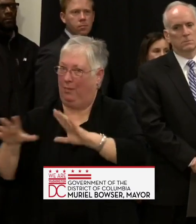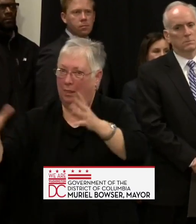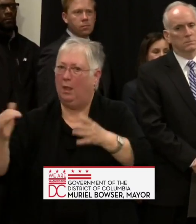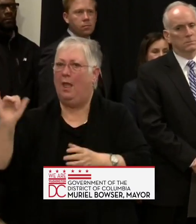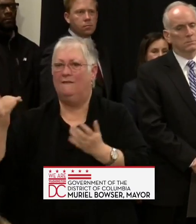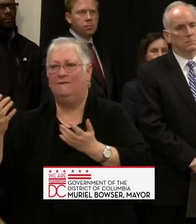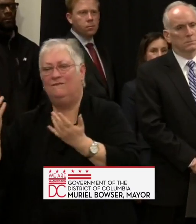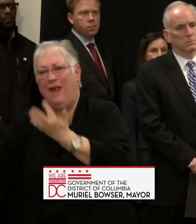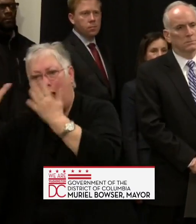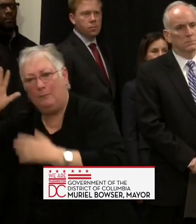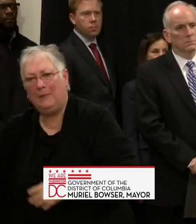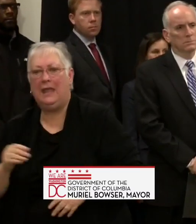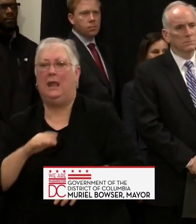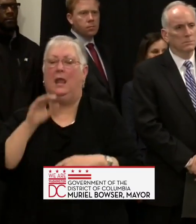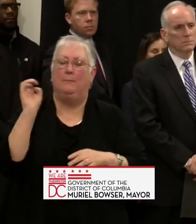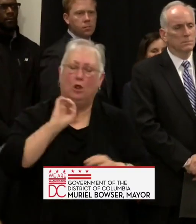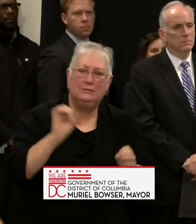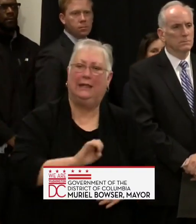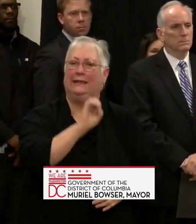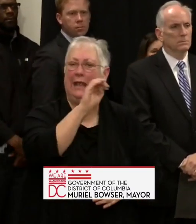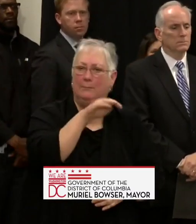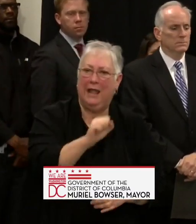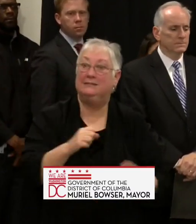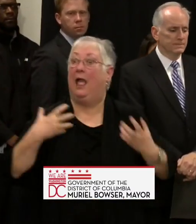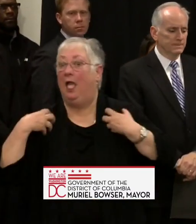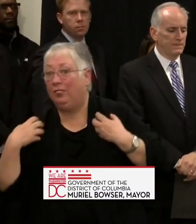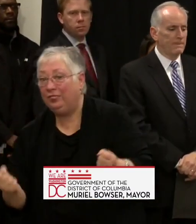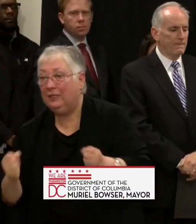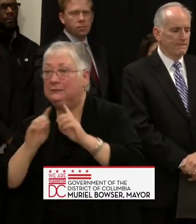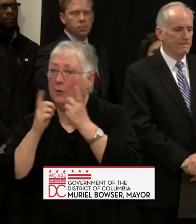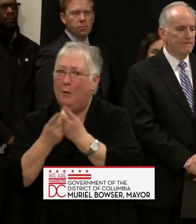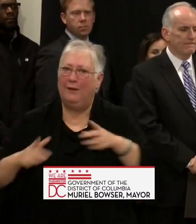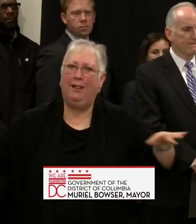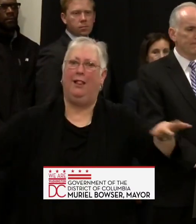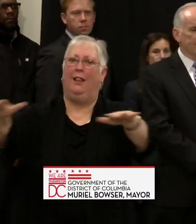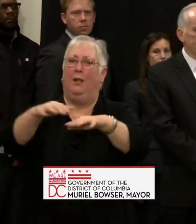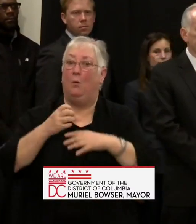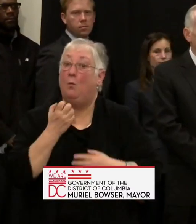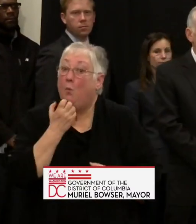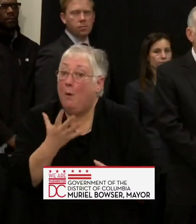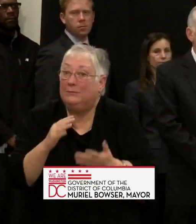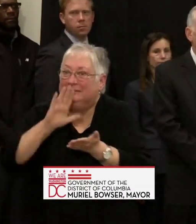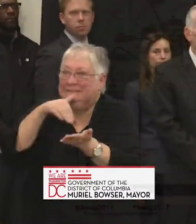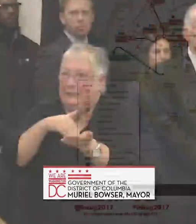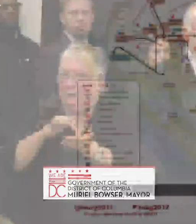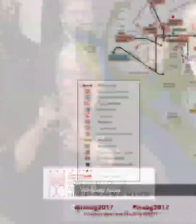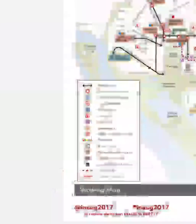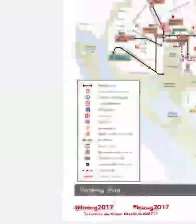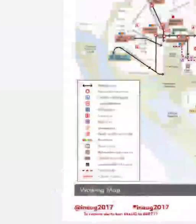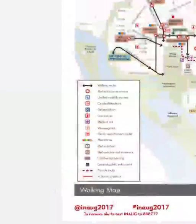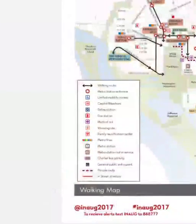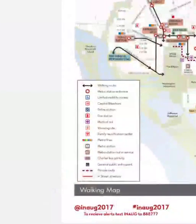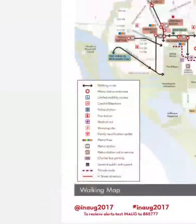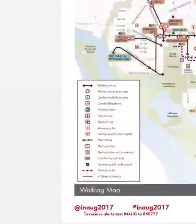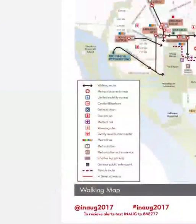WARMING CENTERS AND ALL OF THOSE THINGS ARE ALSO IN PLACE AND I WANT TO THANK IN ADVANCE OUR BUSINESS IMPROVEMENT DISTRICTS